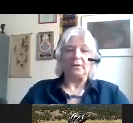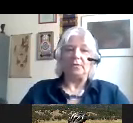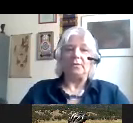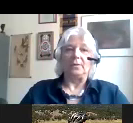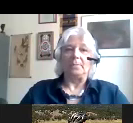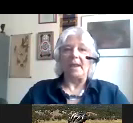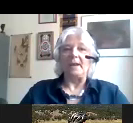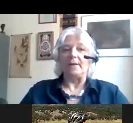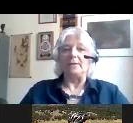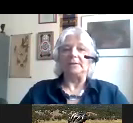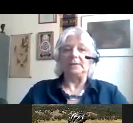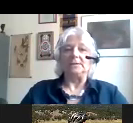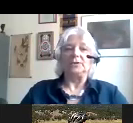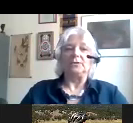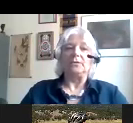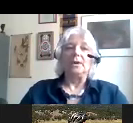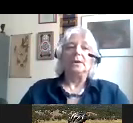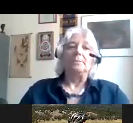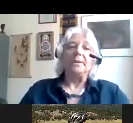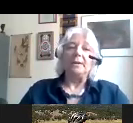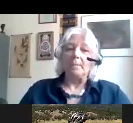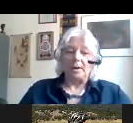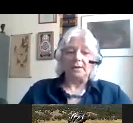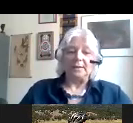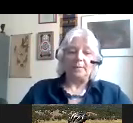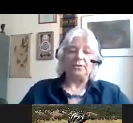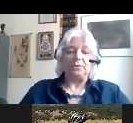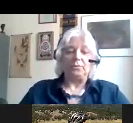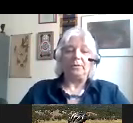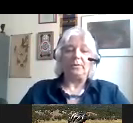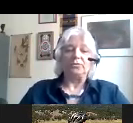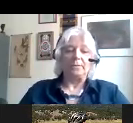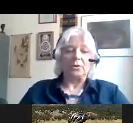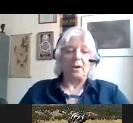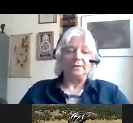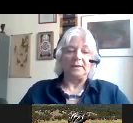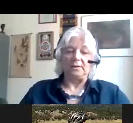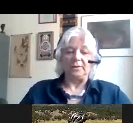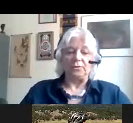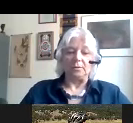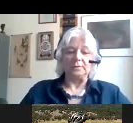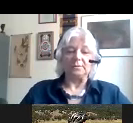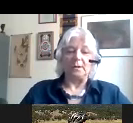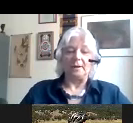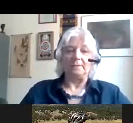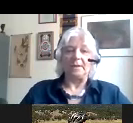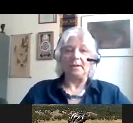And so the main focus is to minimize how much we retraumatize individuals.